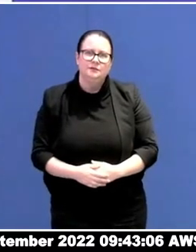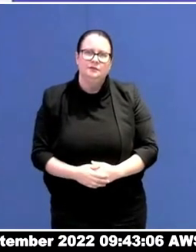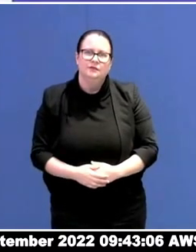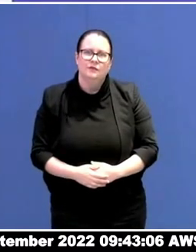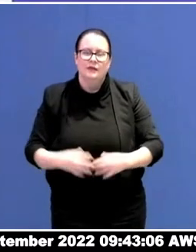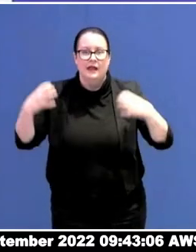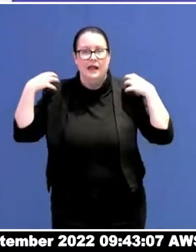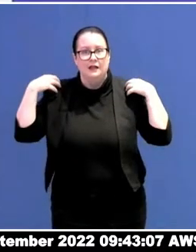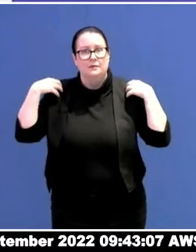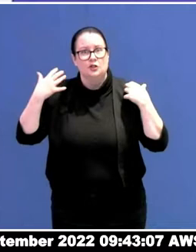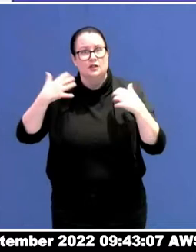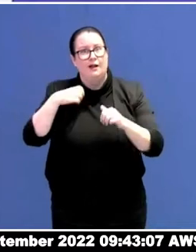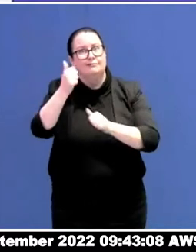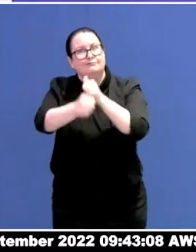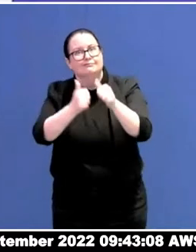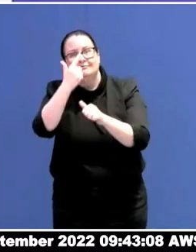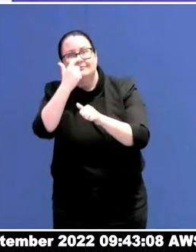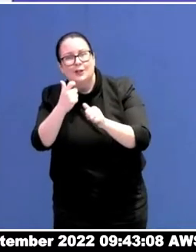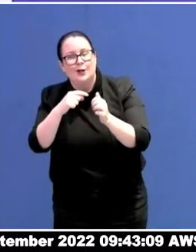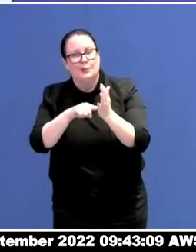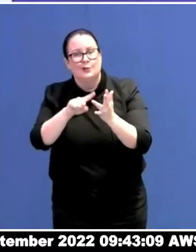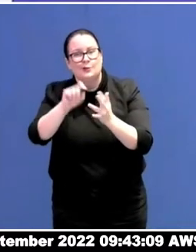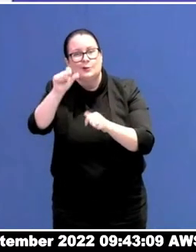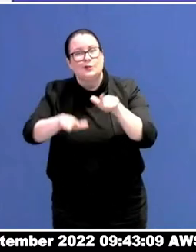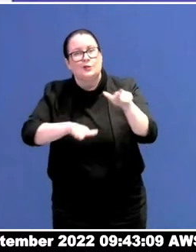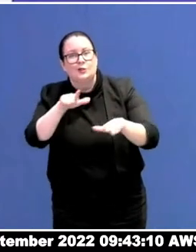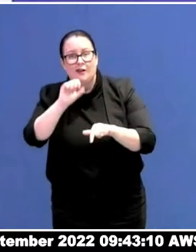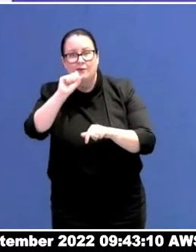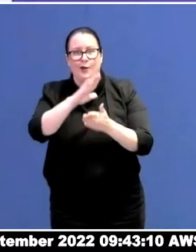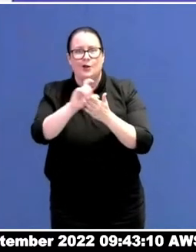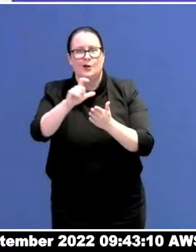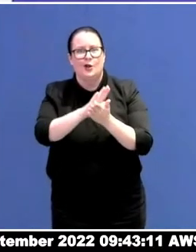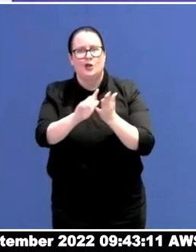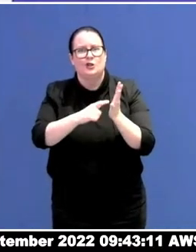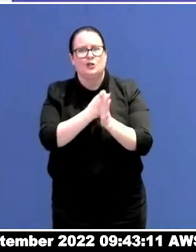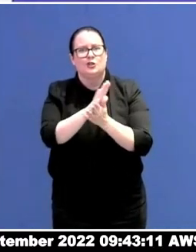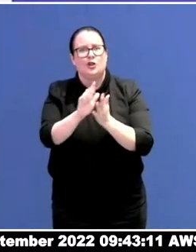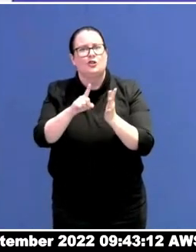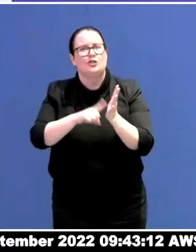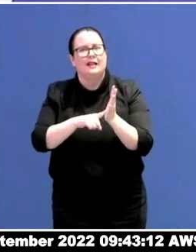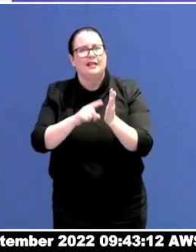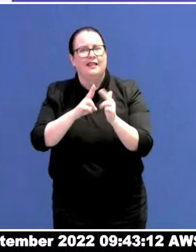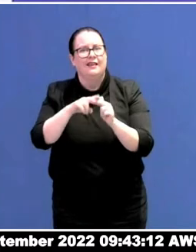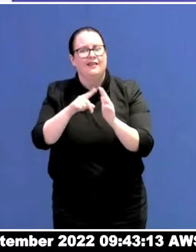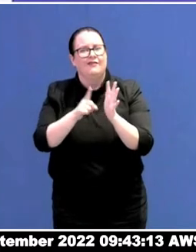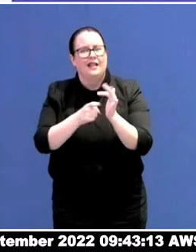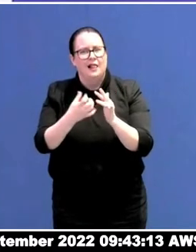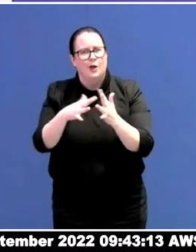success with the Churchill Fellowship, which is a wonderful opportunity for her and also